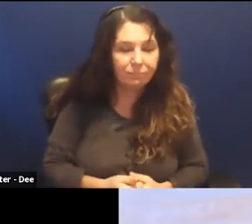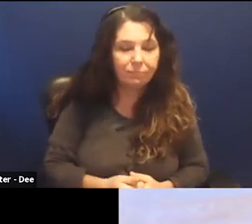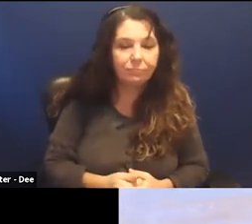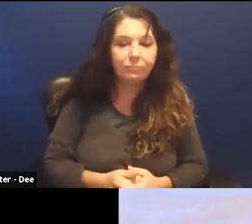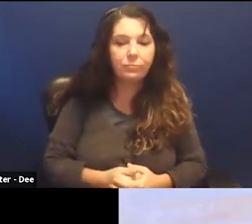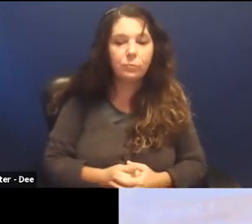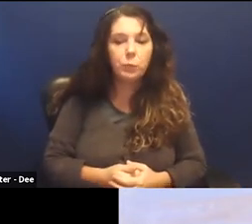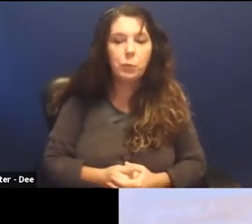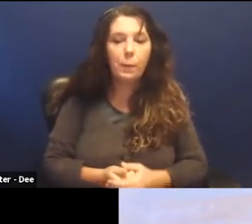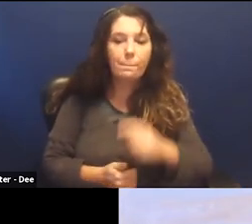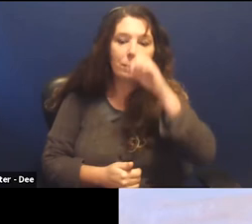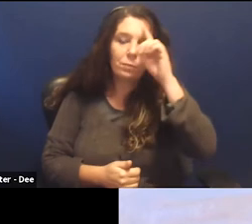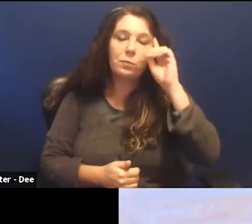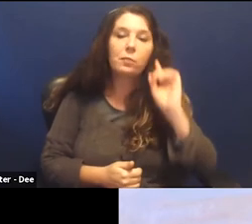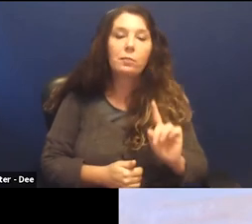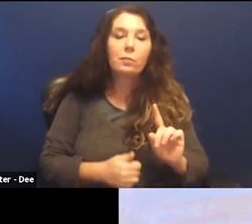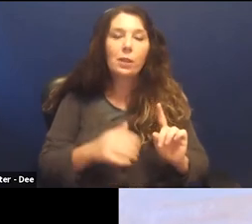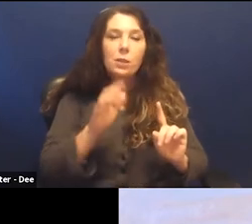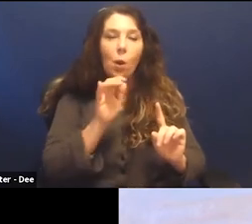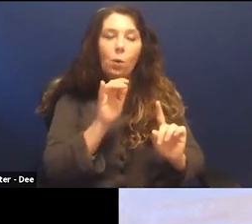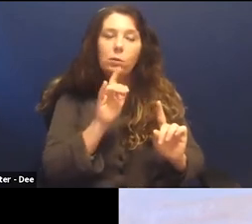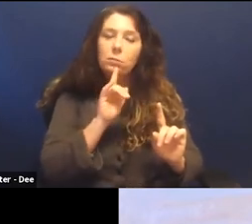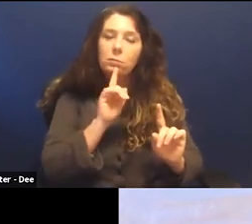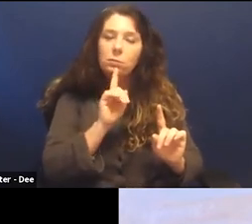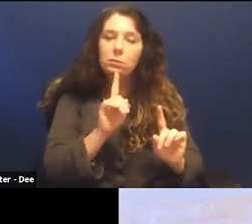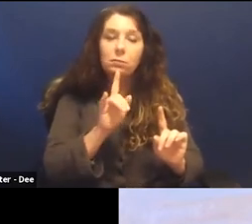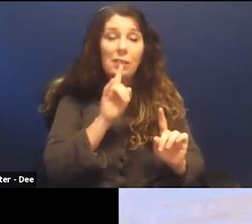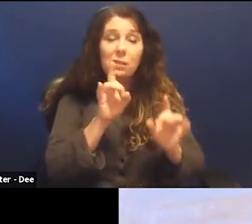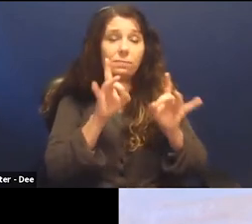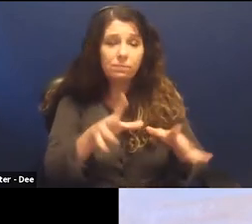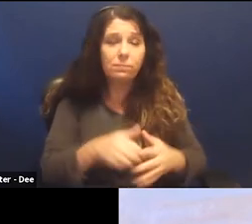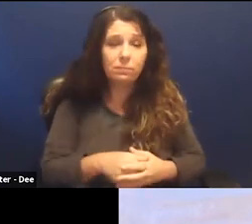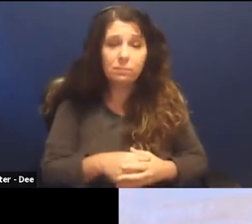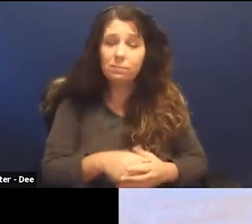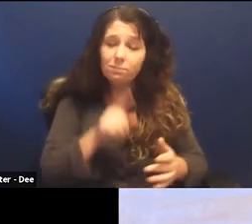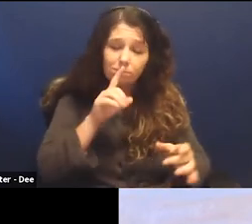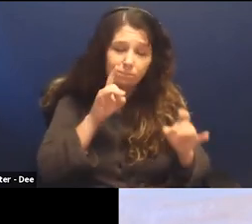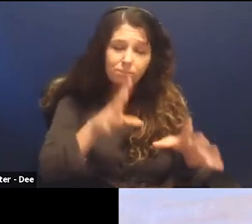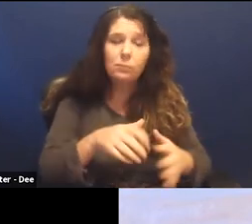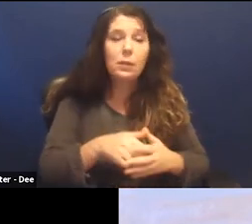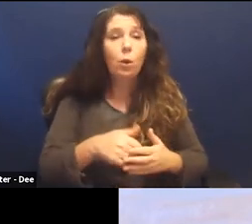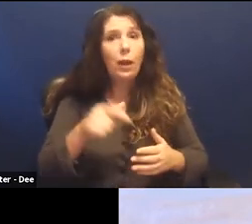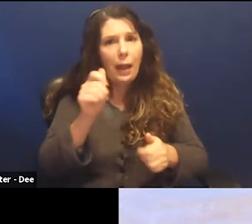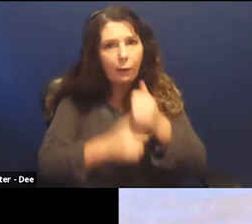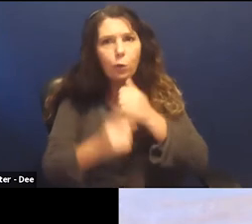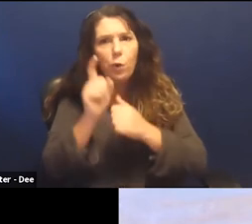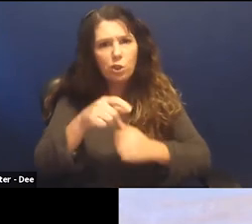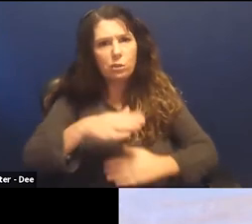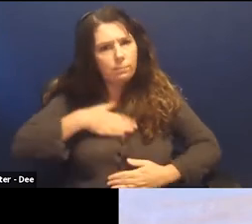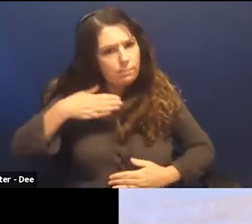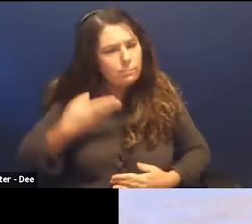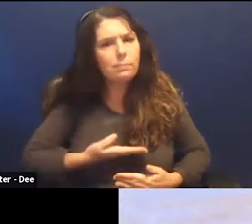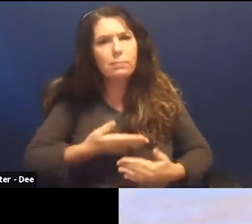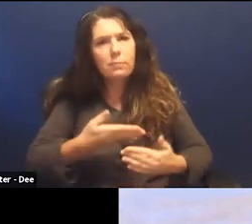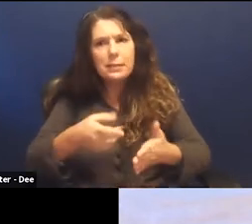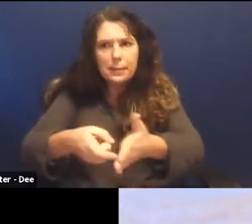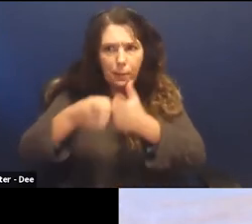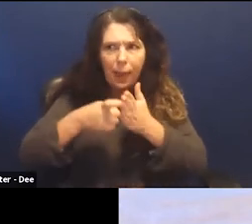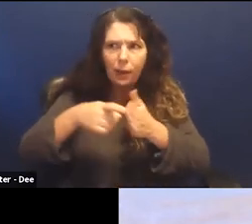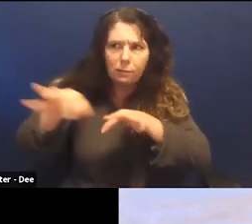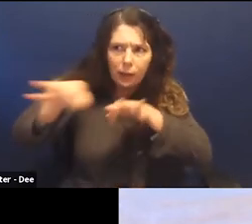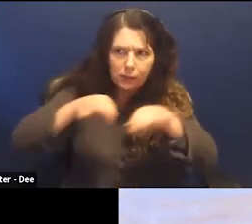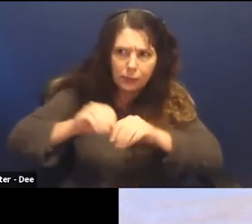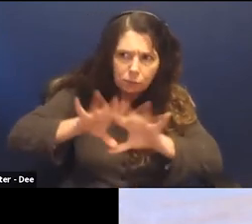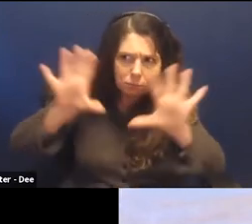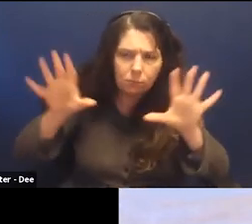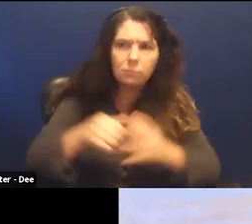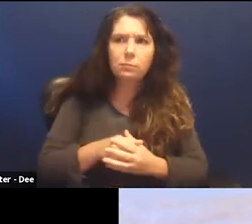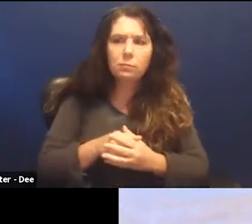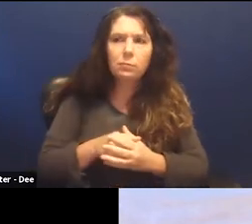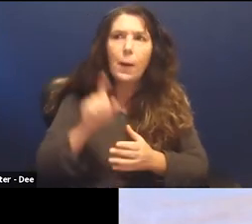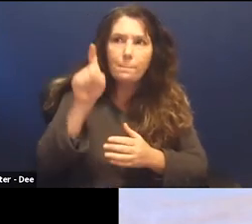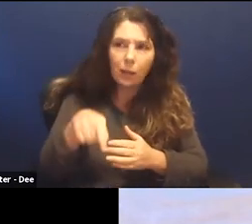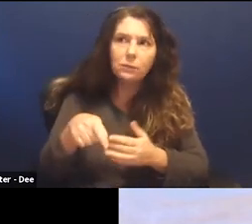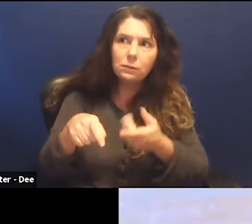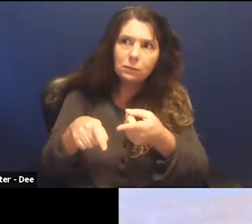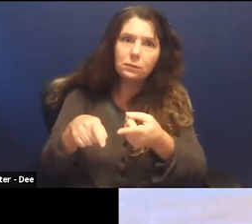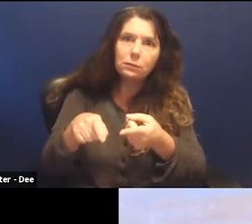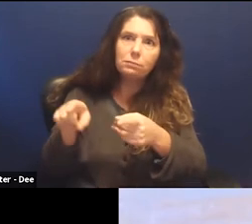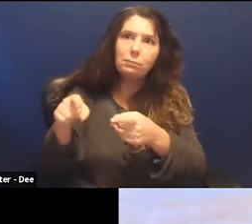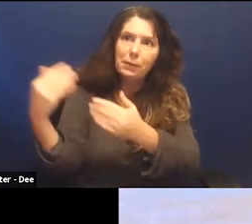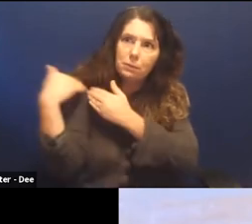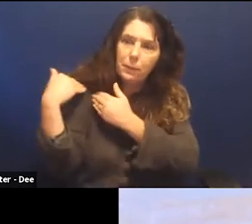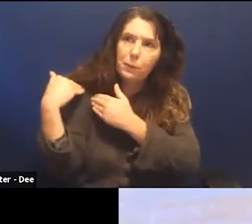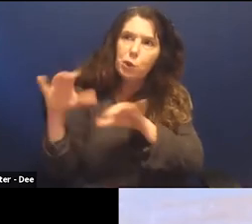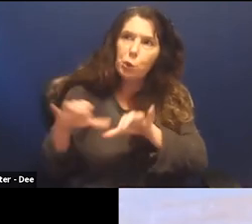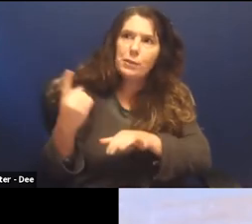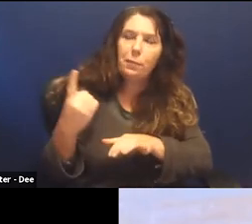So, this treatment is super I mean it's egregious, and we should all be outraged and we should keep demanding demanding transparency and we keep demanding that these corporations do something other than diversity watching.